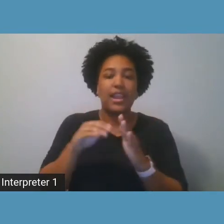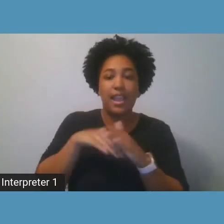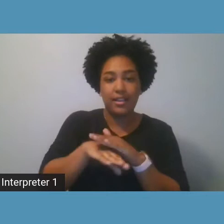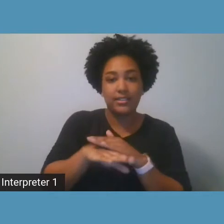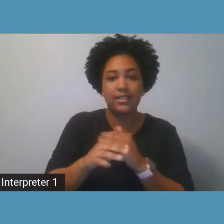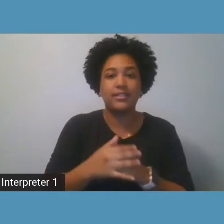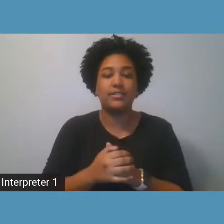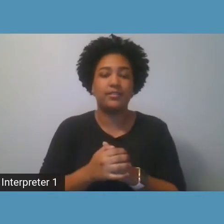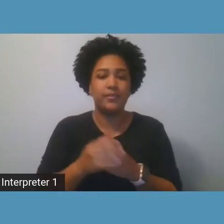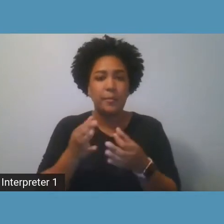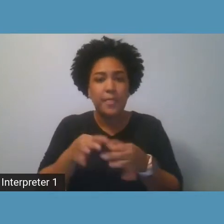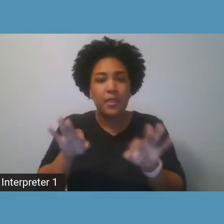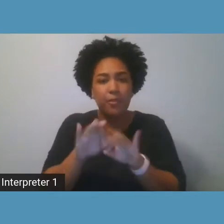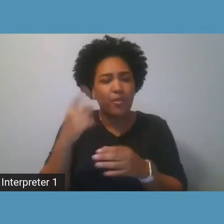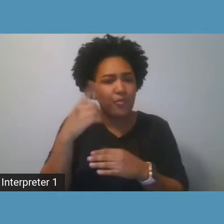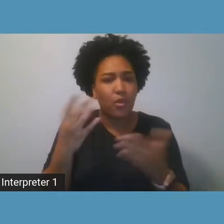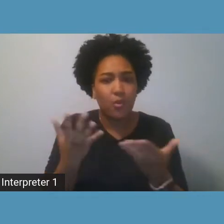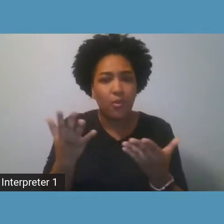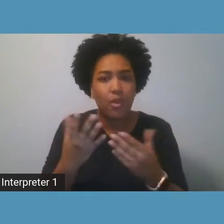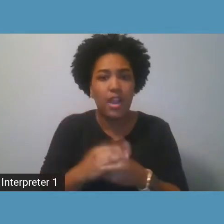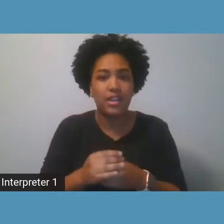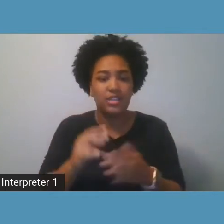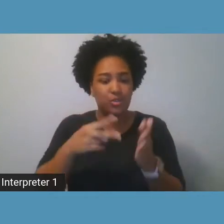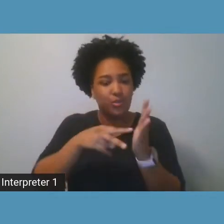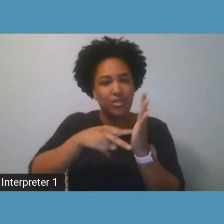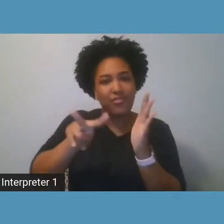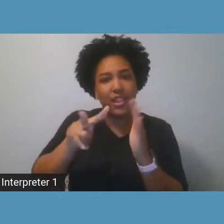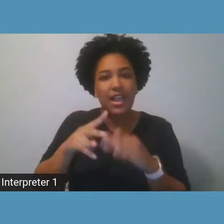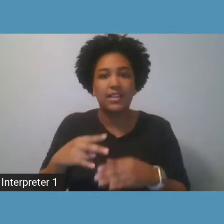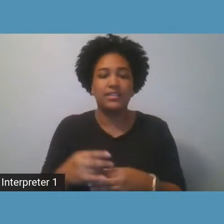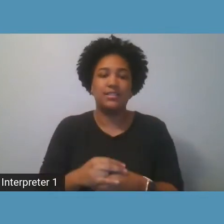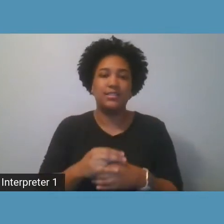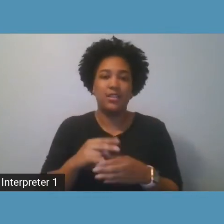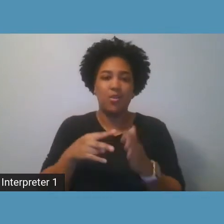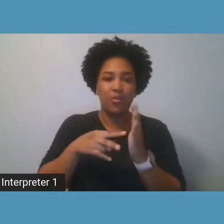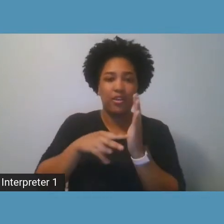to reflect on the land we each occupy and honor the Indigenous people who have called it home.